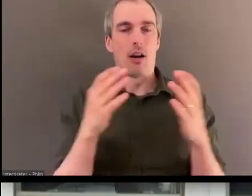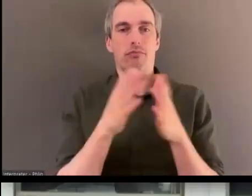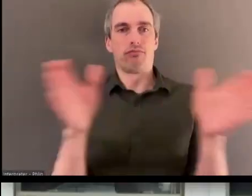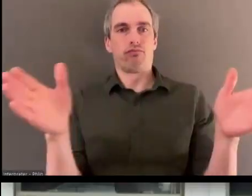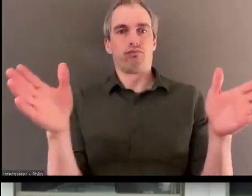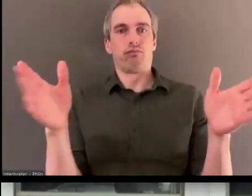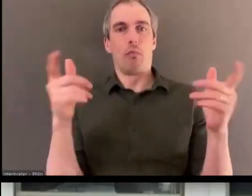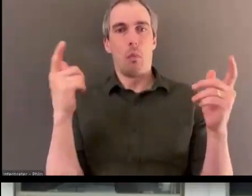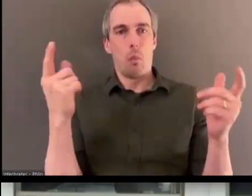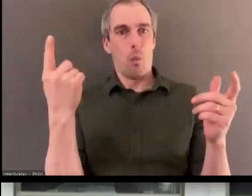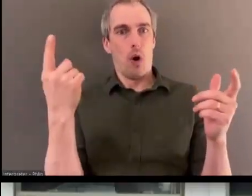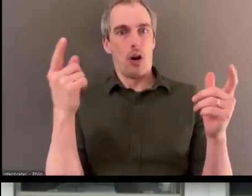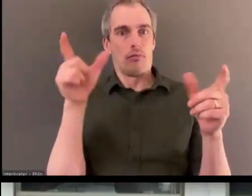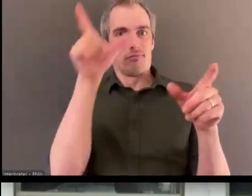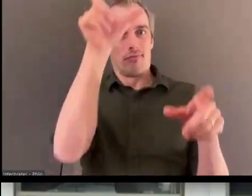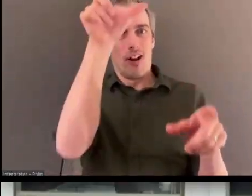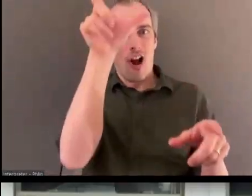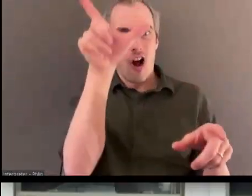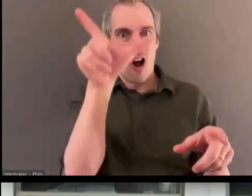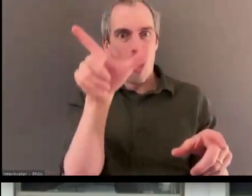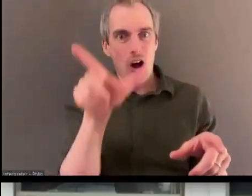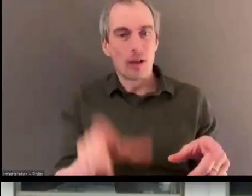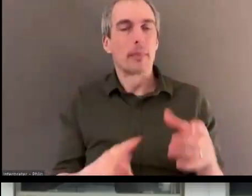assistive device and visual user alike.